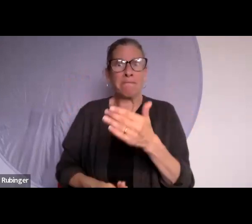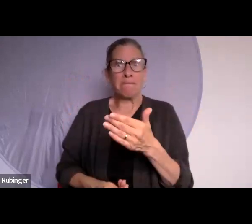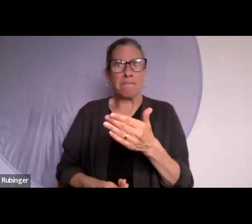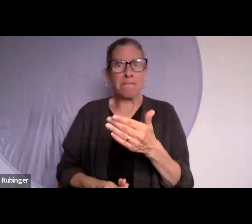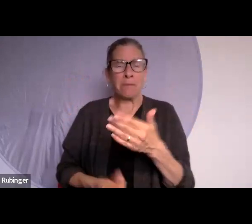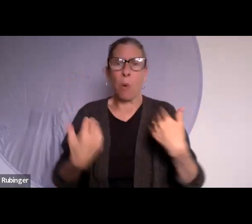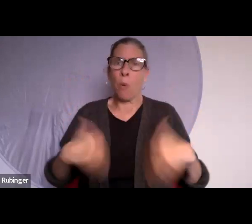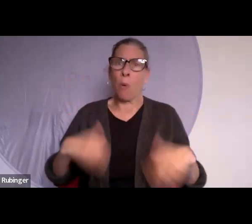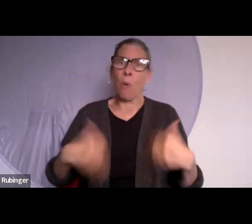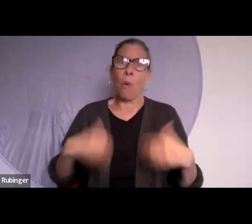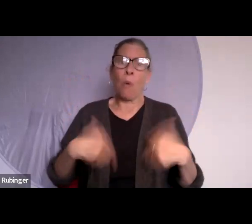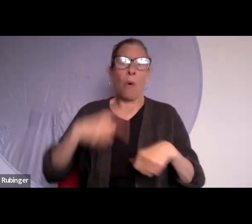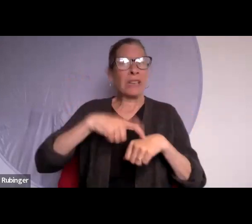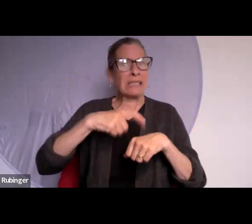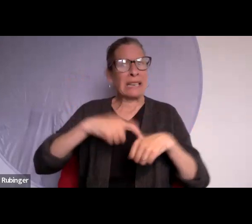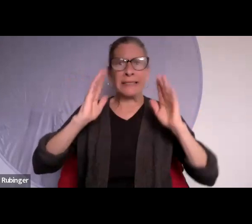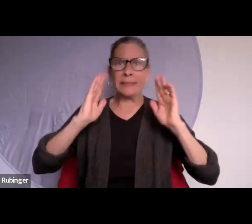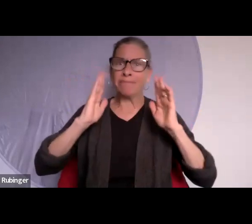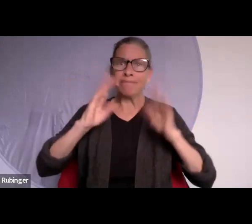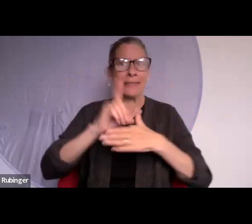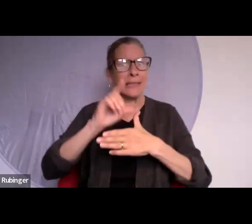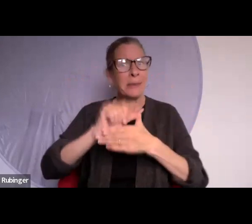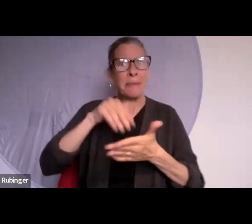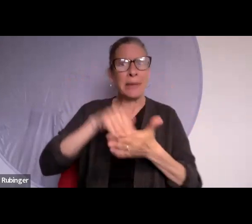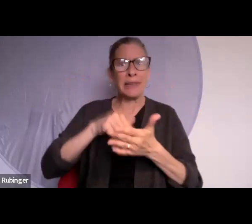time in disability studies without this tool. And that was